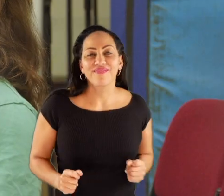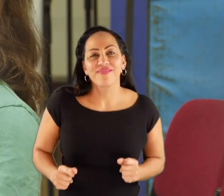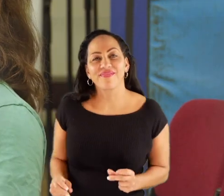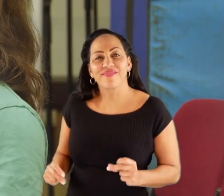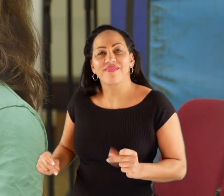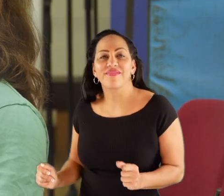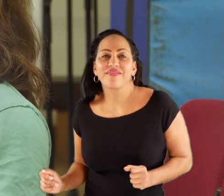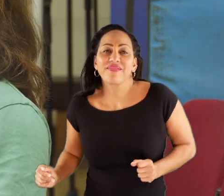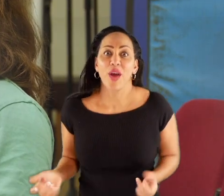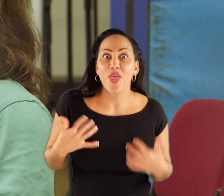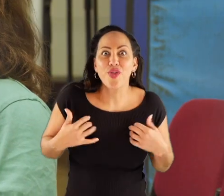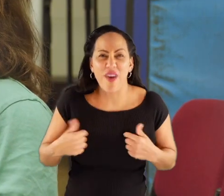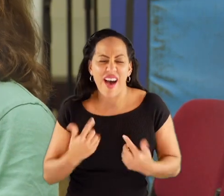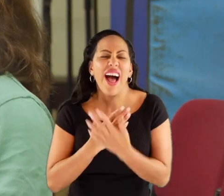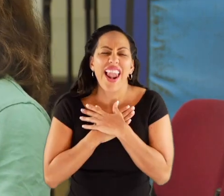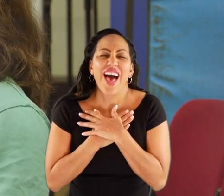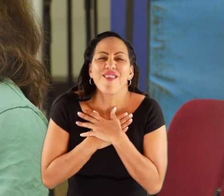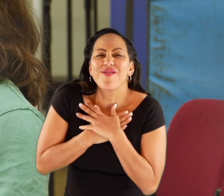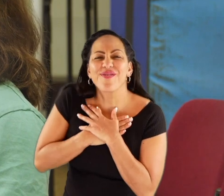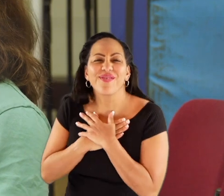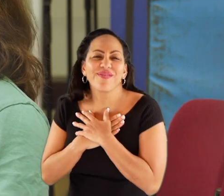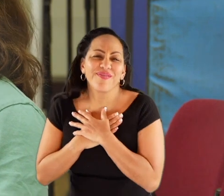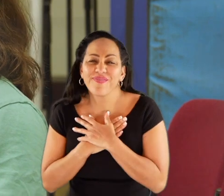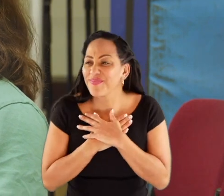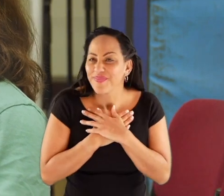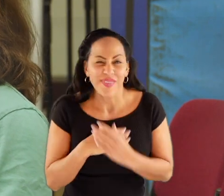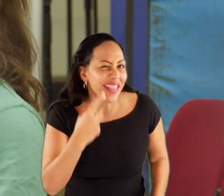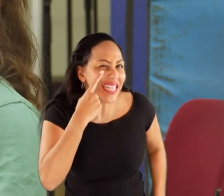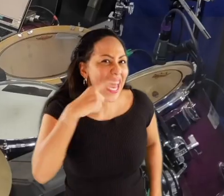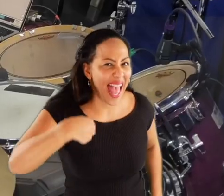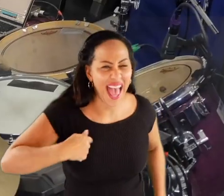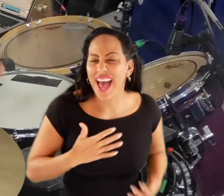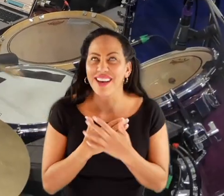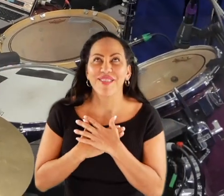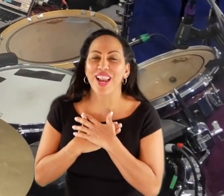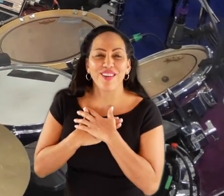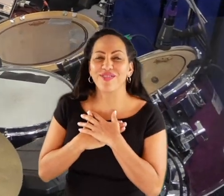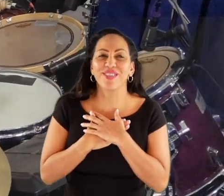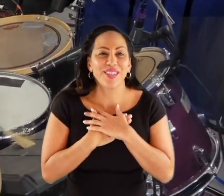A lover of the thrill A lover of the dare A lover of the fun of it